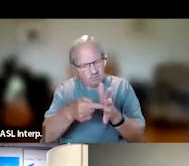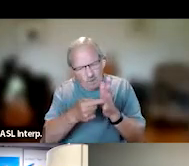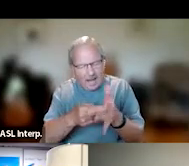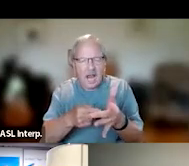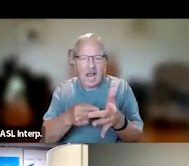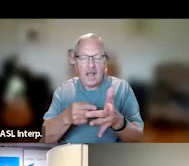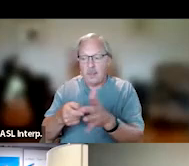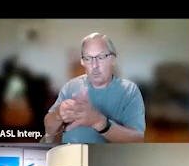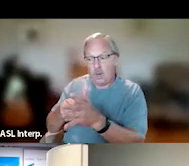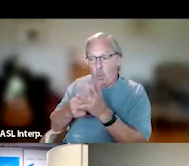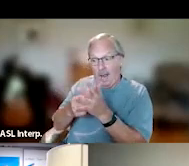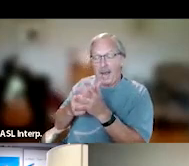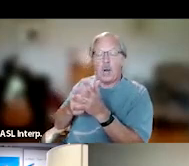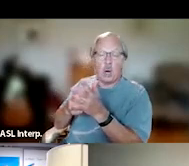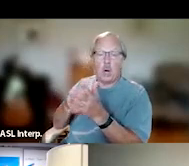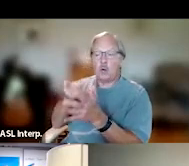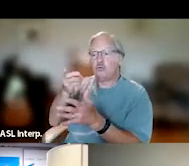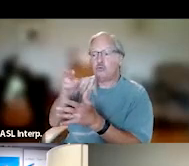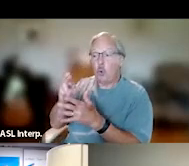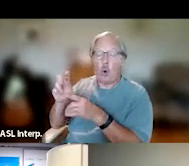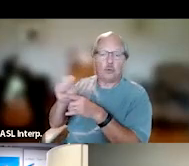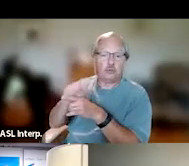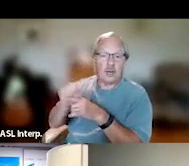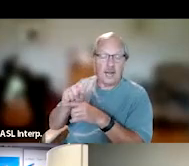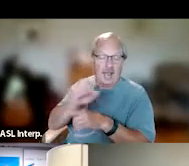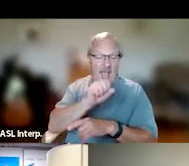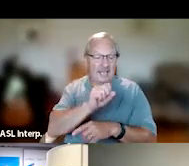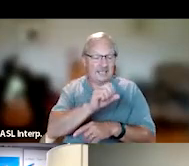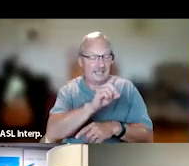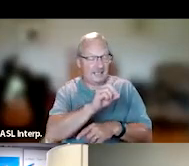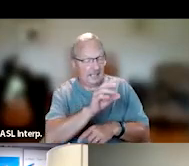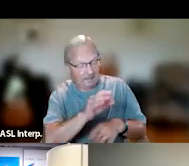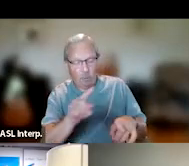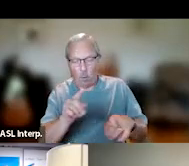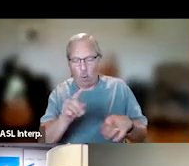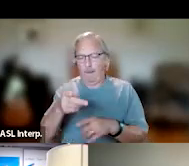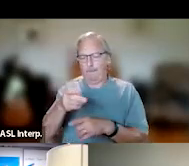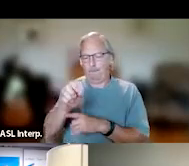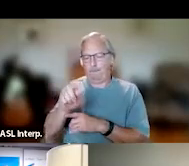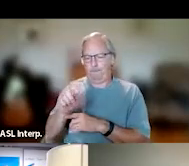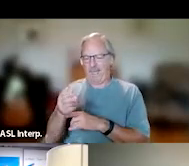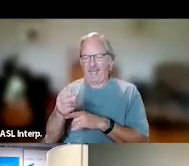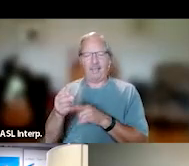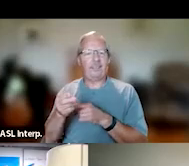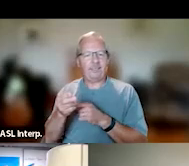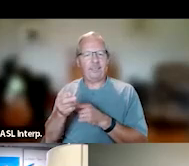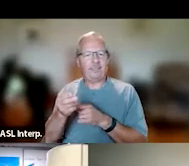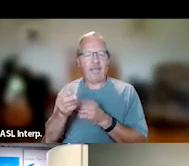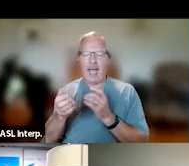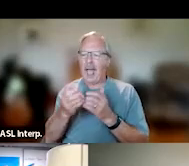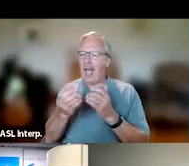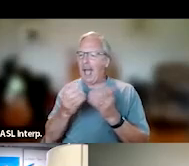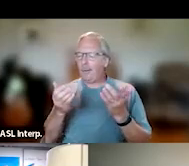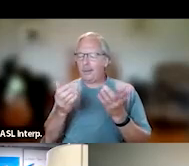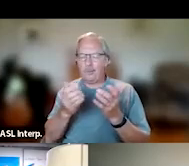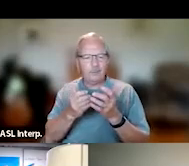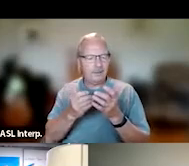Many contracts do, for instance, SSVF or PATH. How can we move forward with that or more so who do